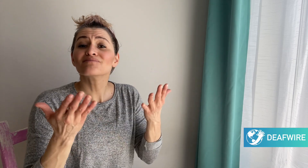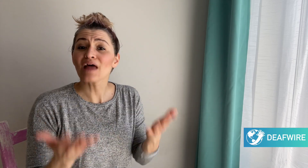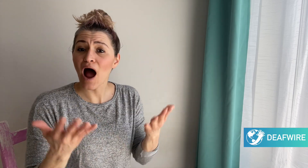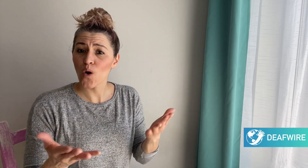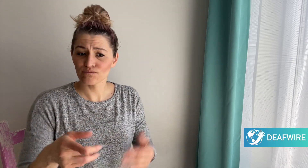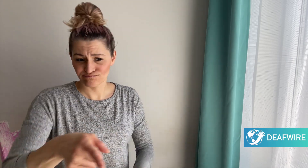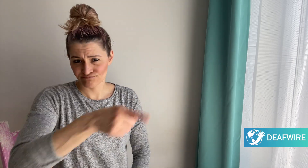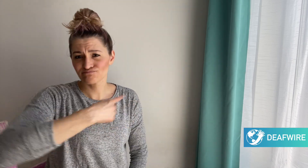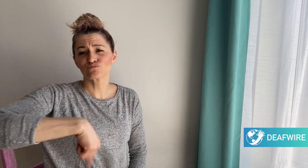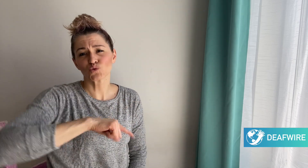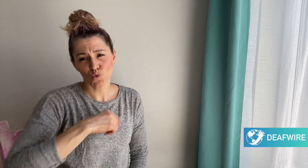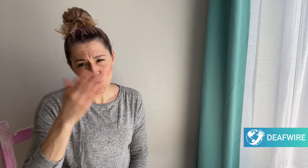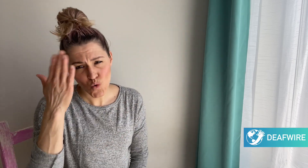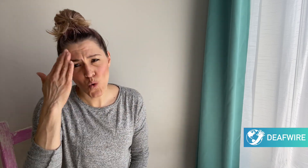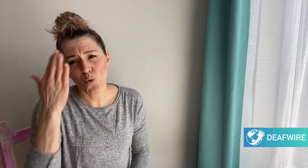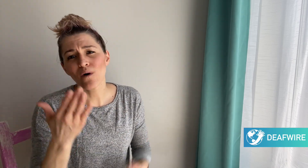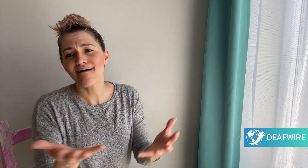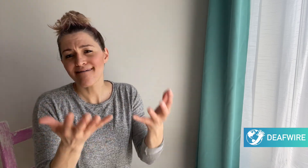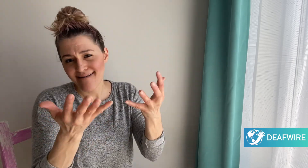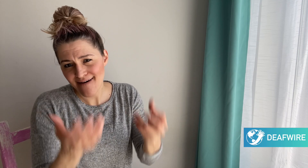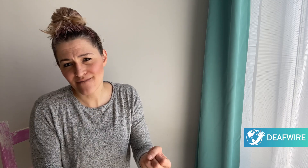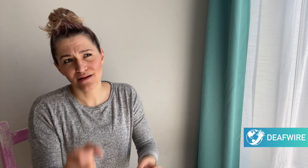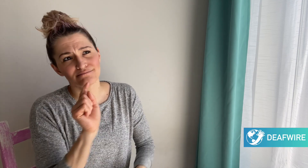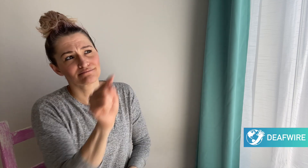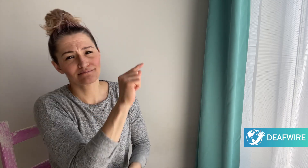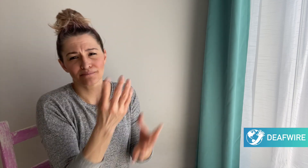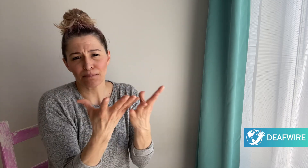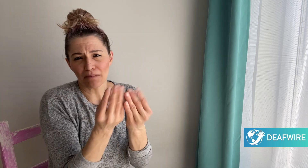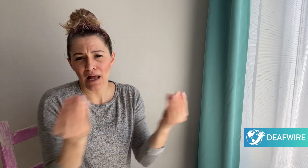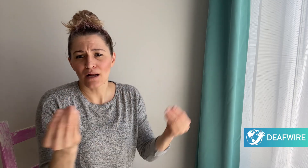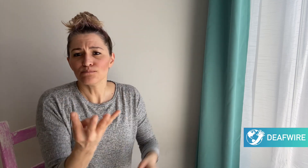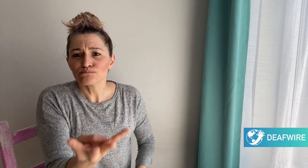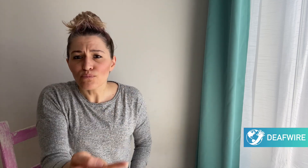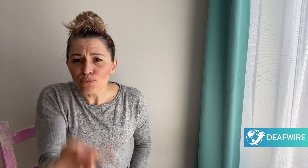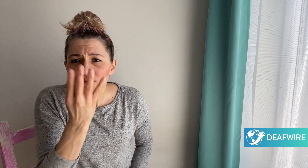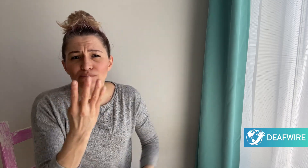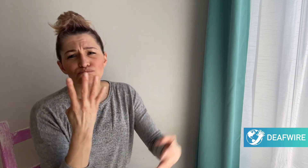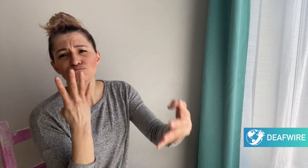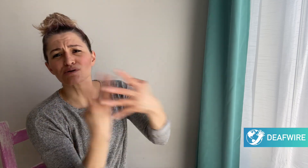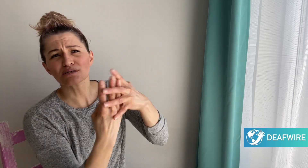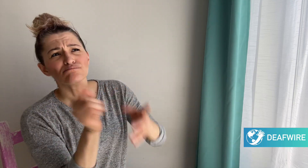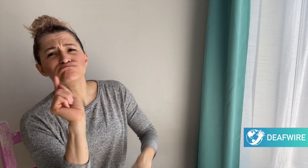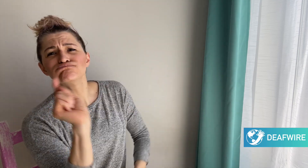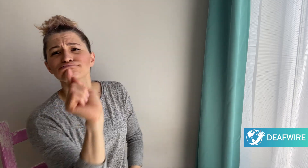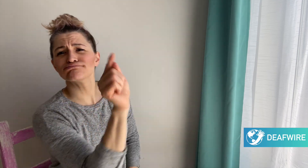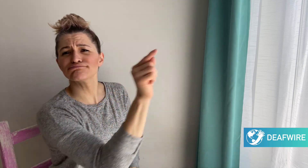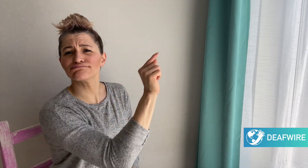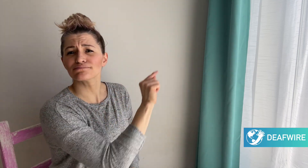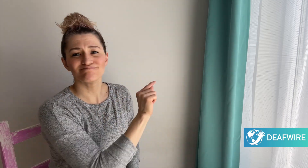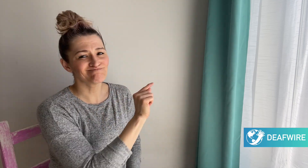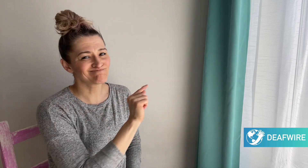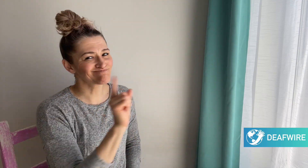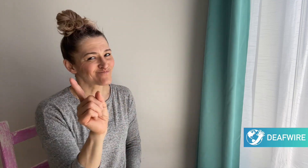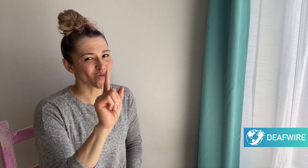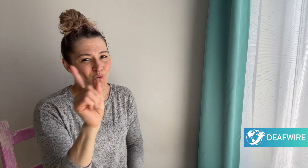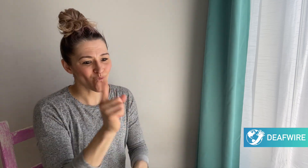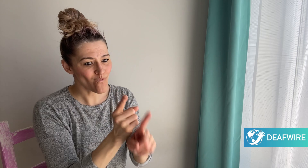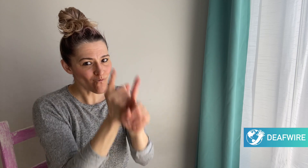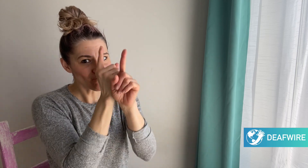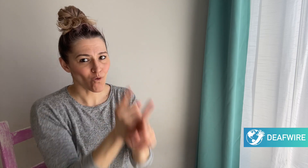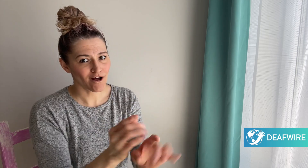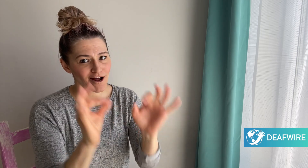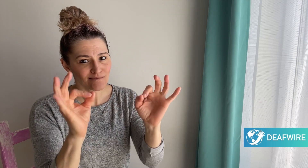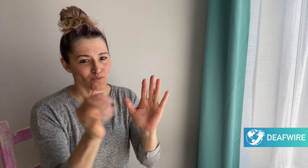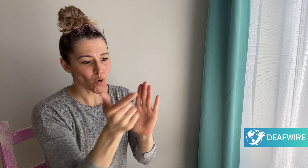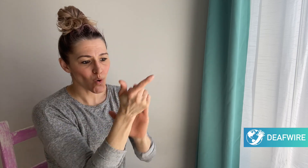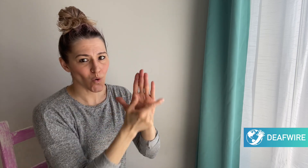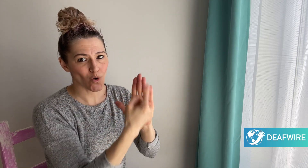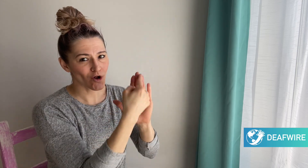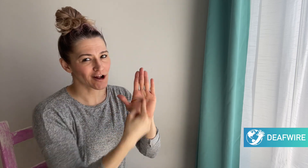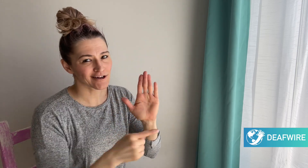Now we know that many prisons are not following the law.